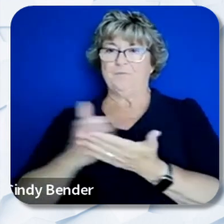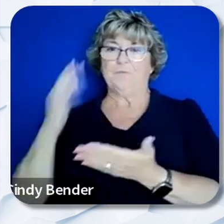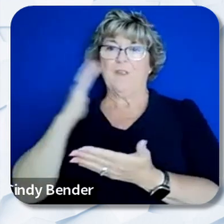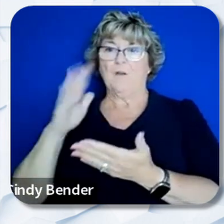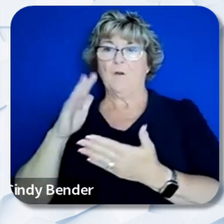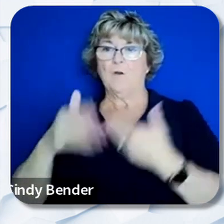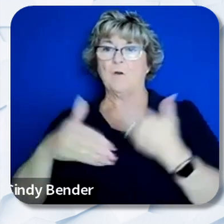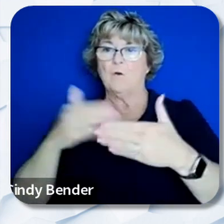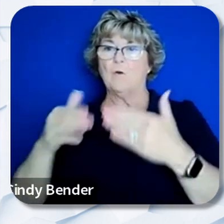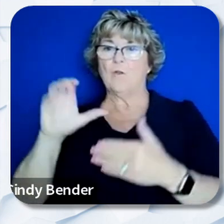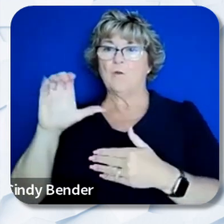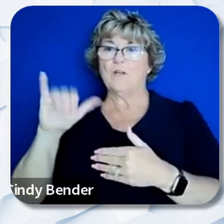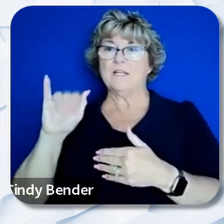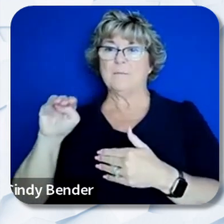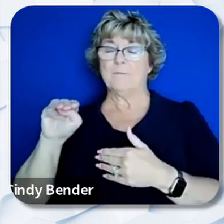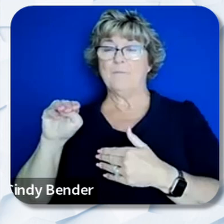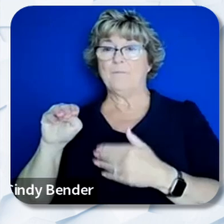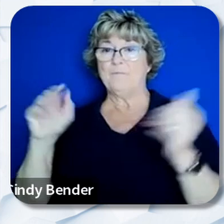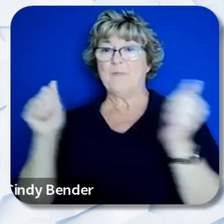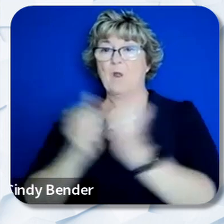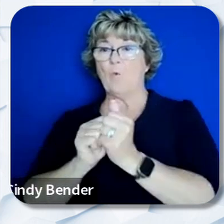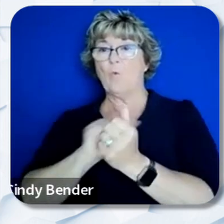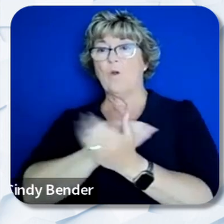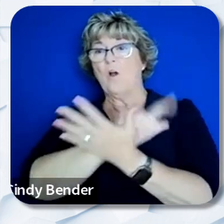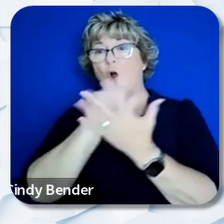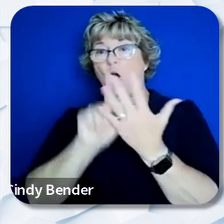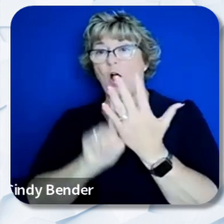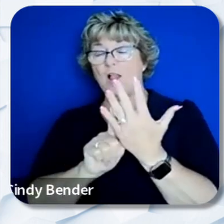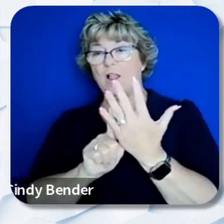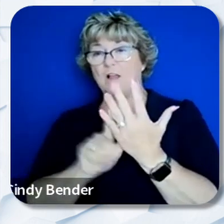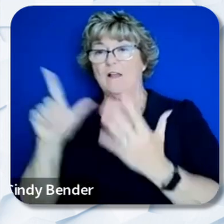through the CIM. So you'll be walking through the CIM with all the other LEAs looking at